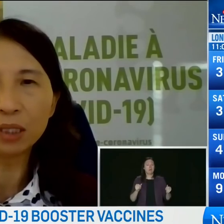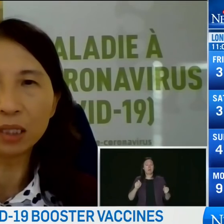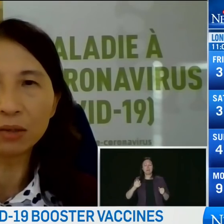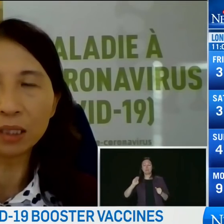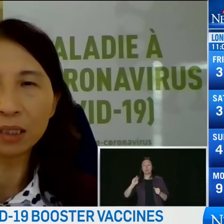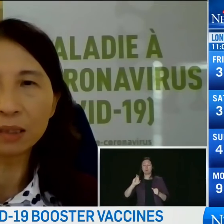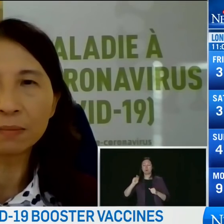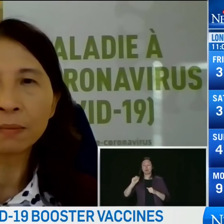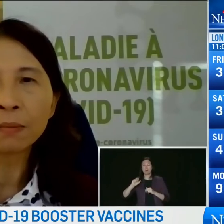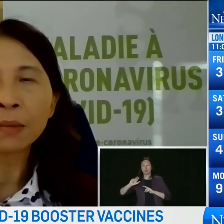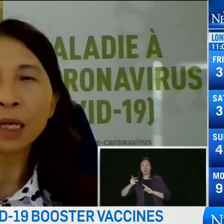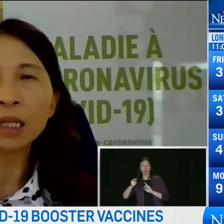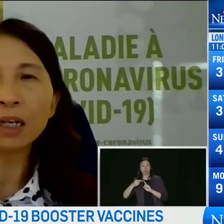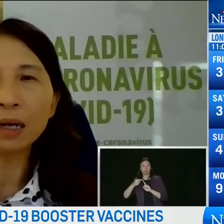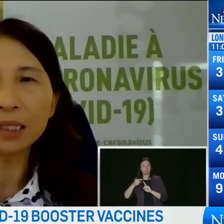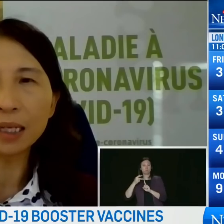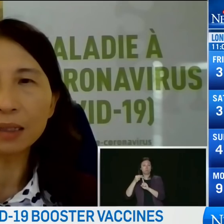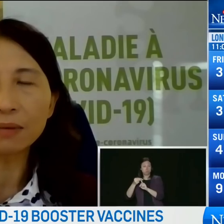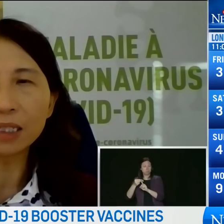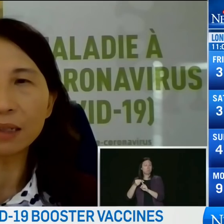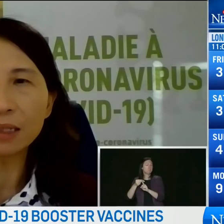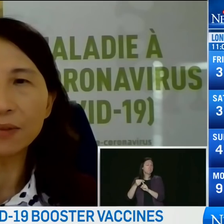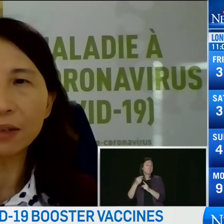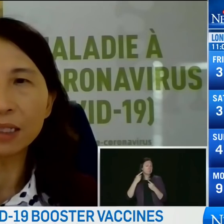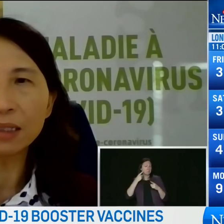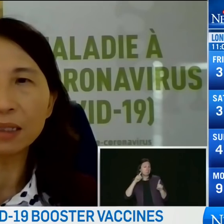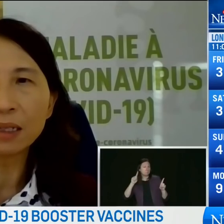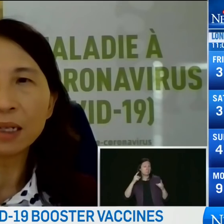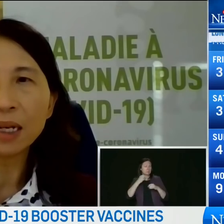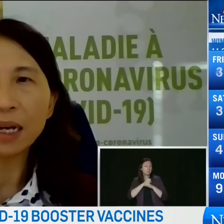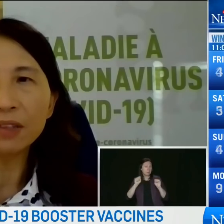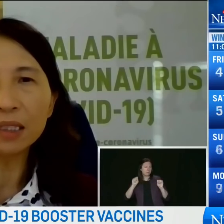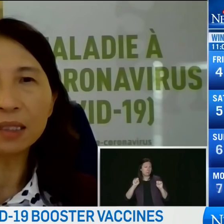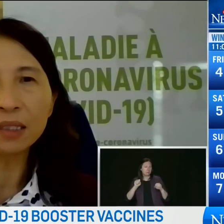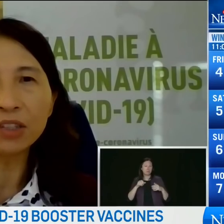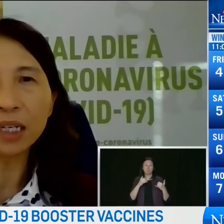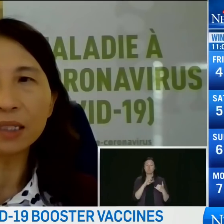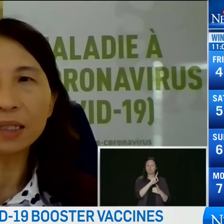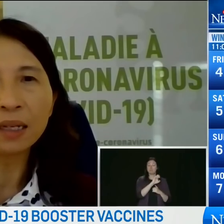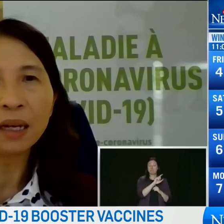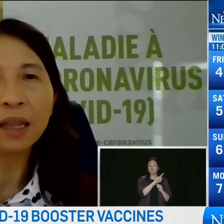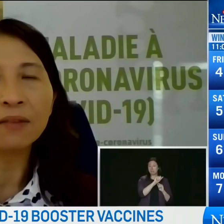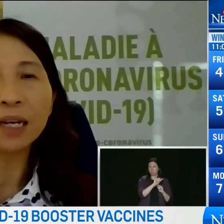OVER TIME AND THE SAFETY AND POTENTIAL BENEFITS OF mRNA